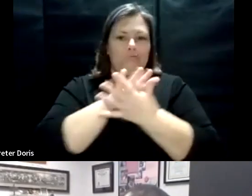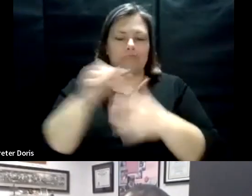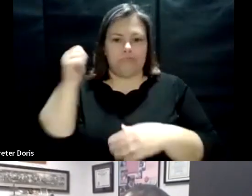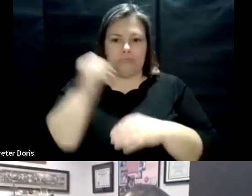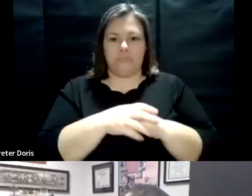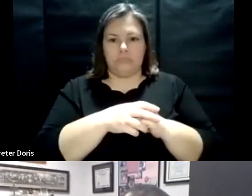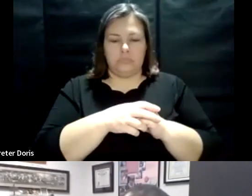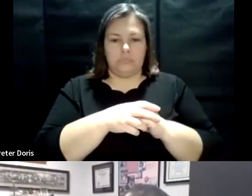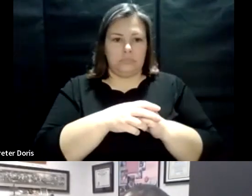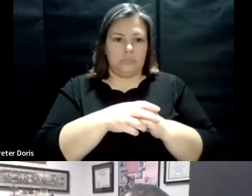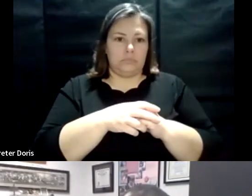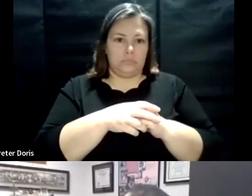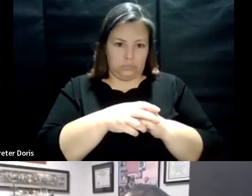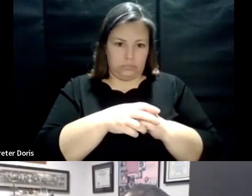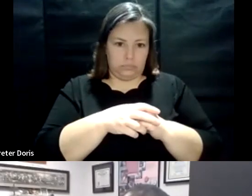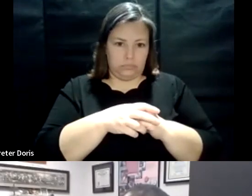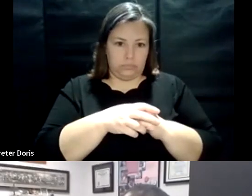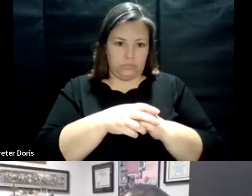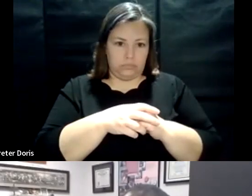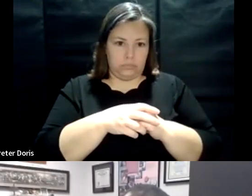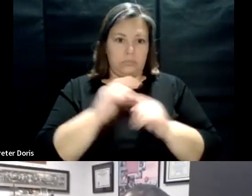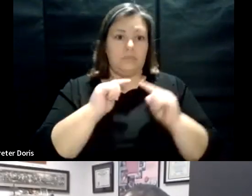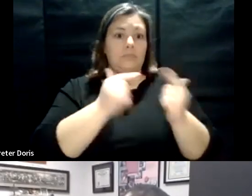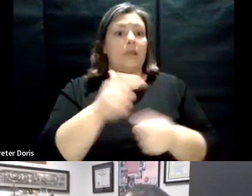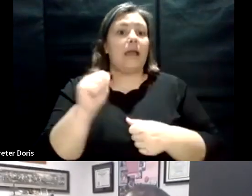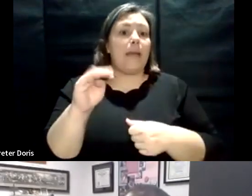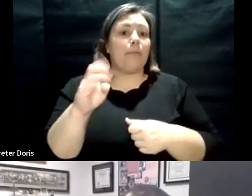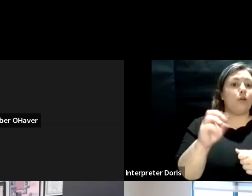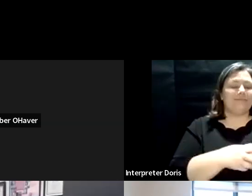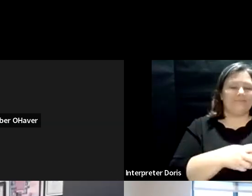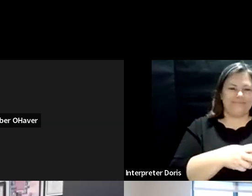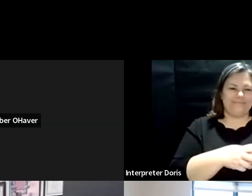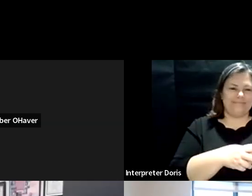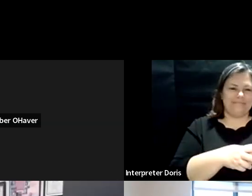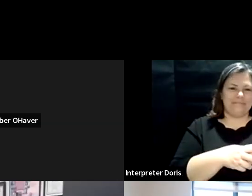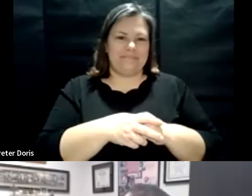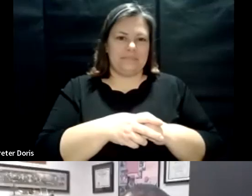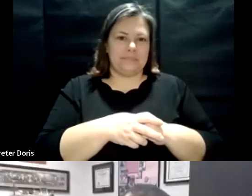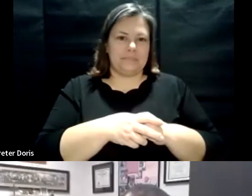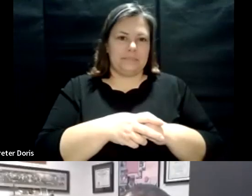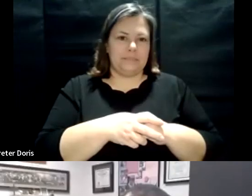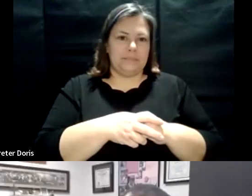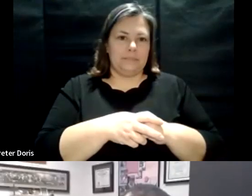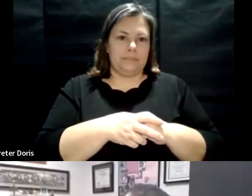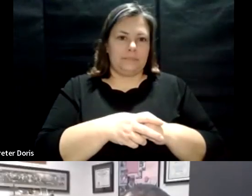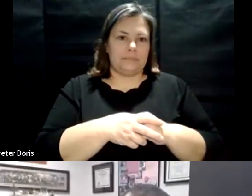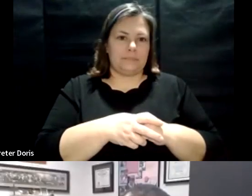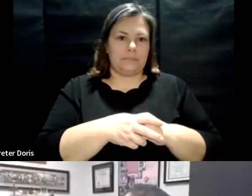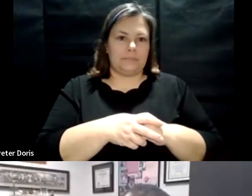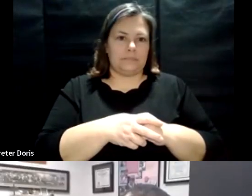I have a multi colored sweater on today, and my background is blurred And my background is blurred. Yeah, send it back to you. Amber